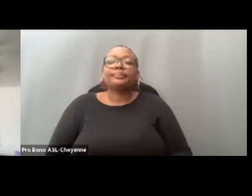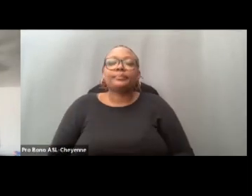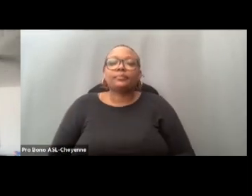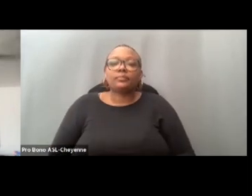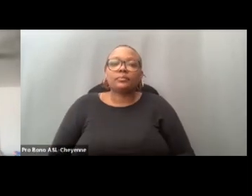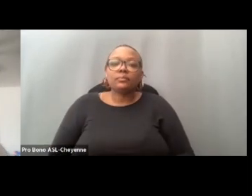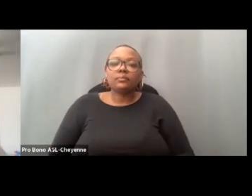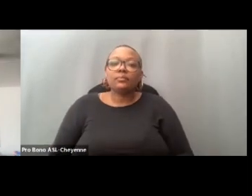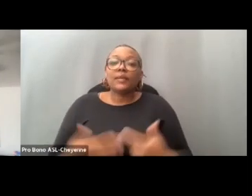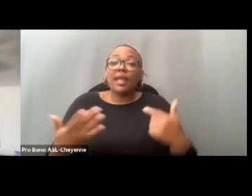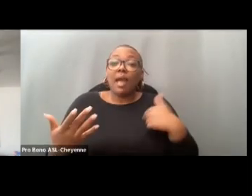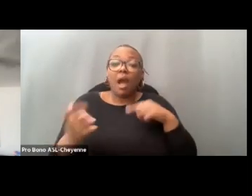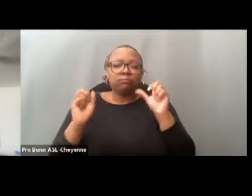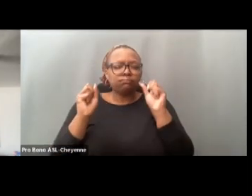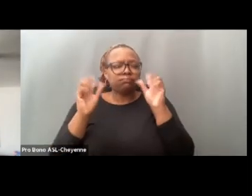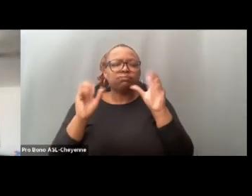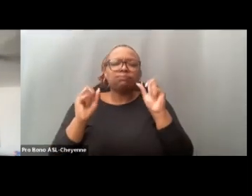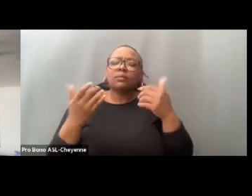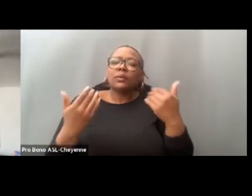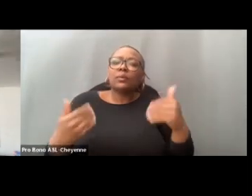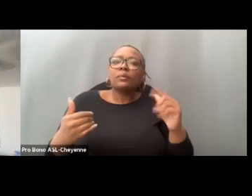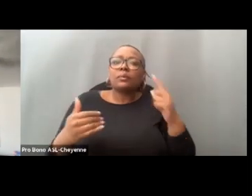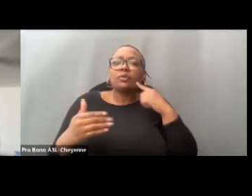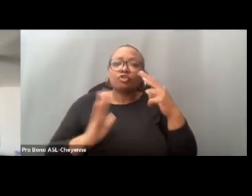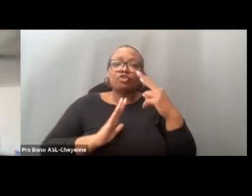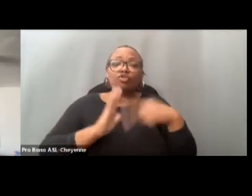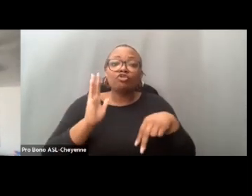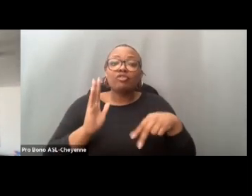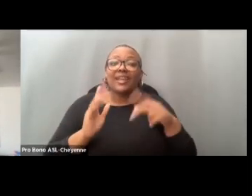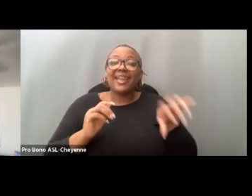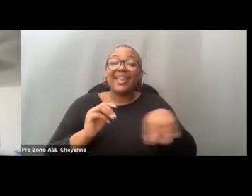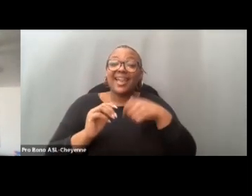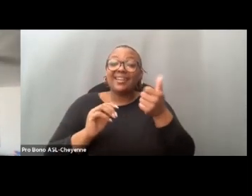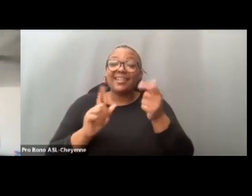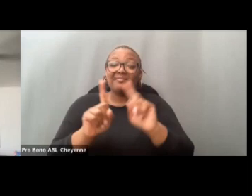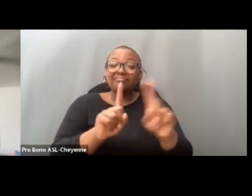I was fascinated to read in a number of essays